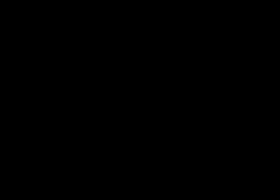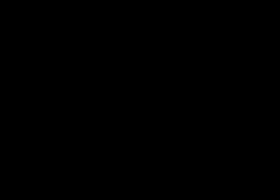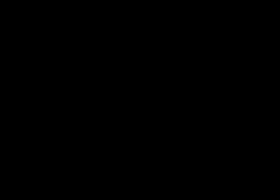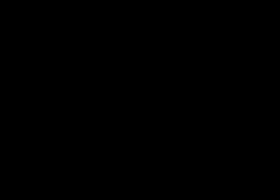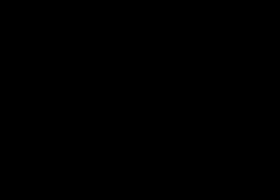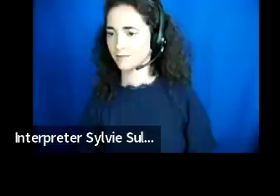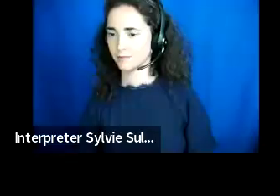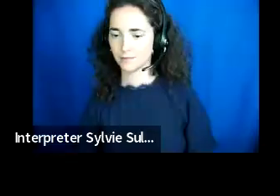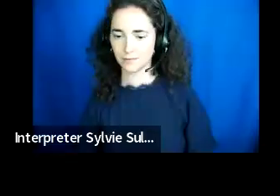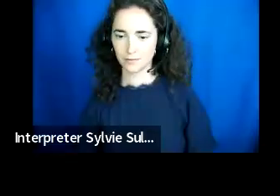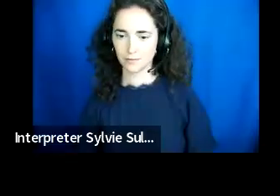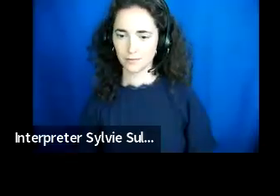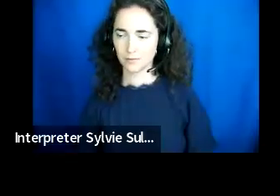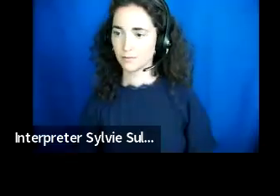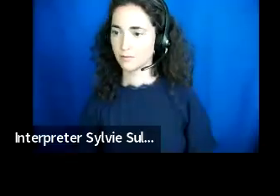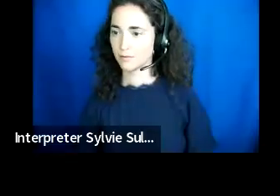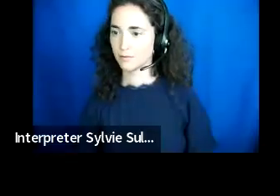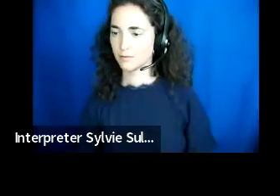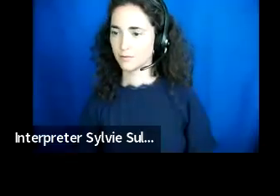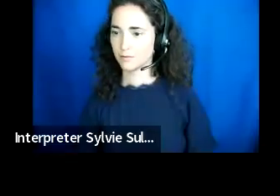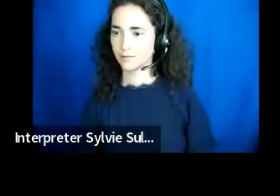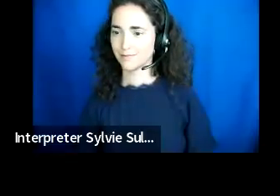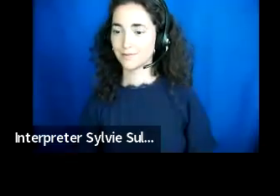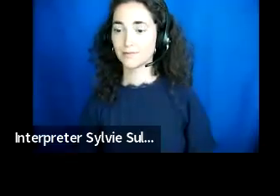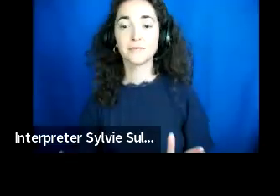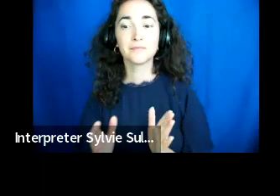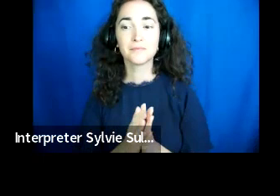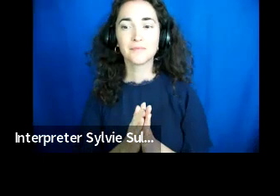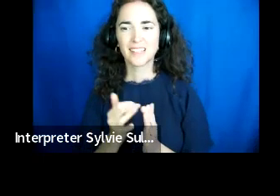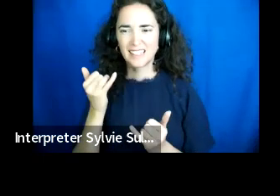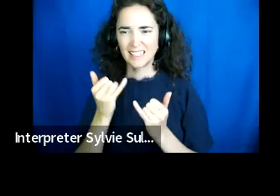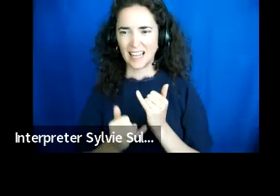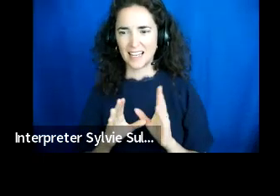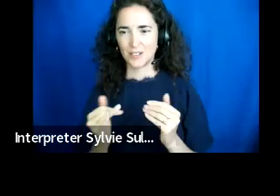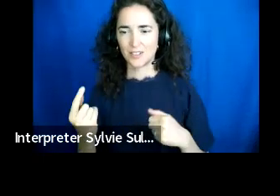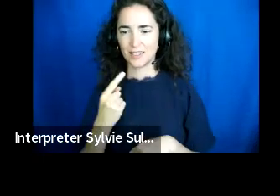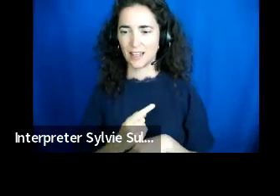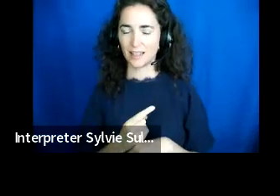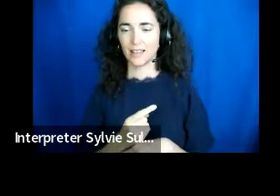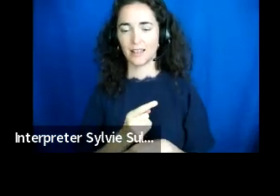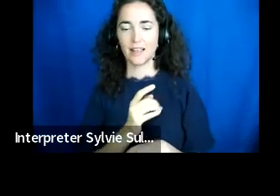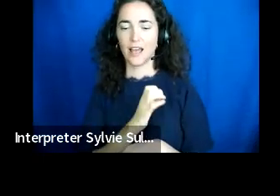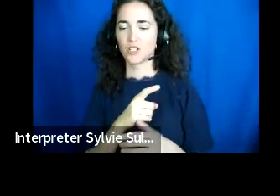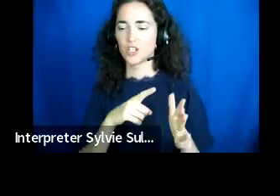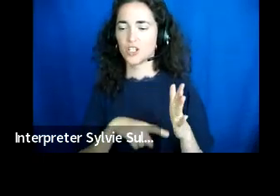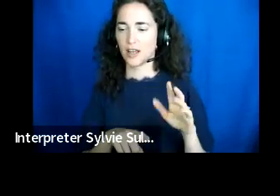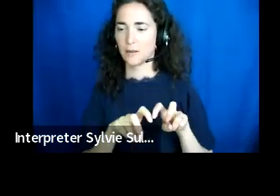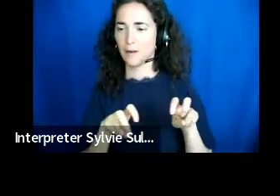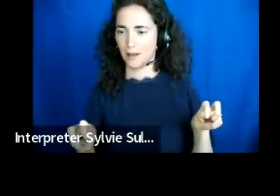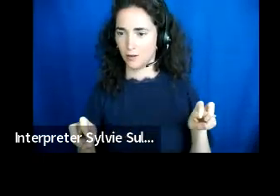Able energy check panel. We have Miss Clare Amy with the Abl State Office team.